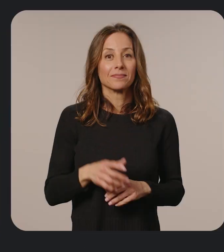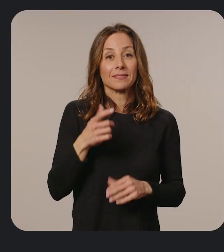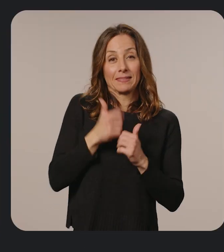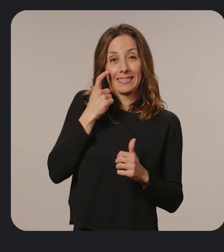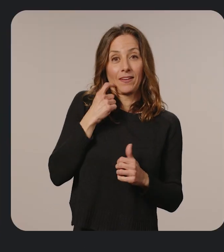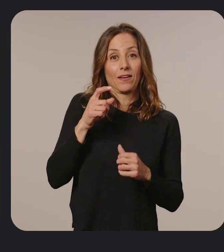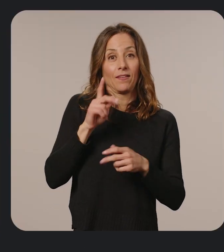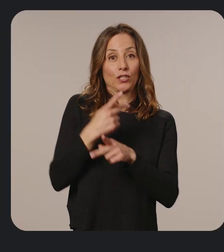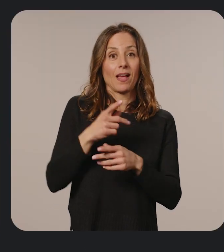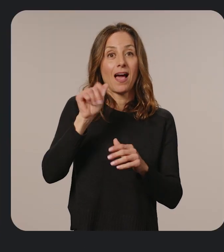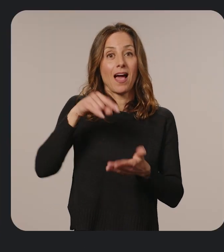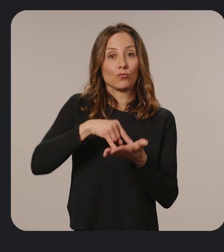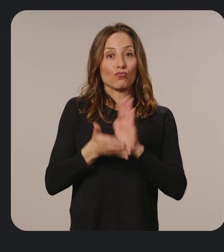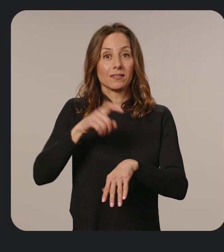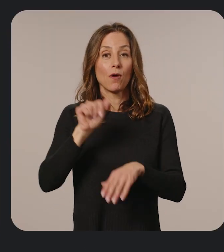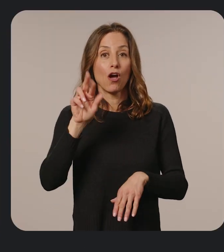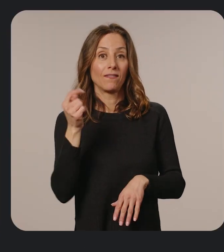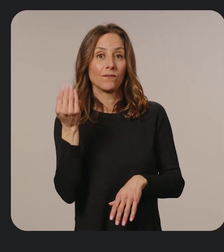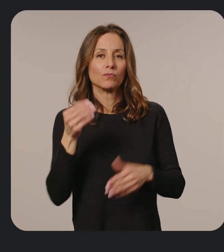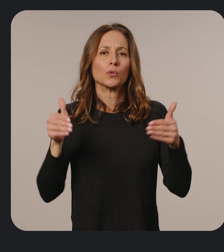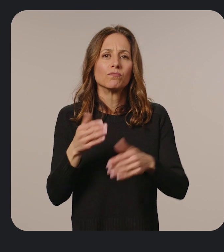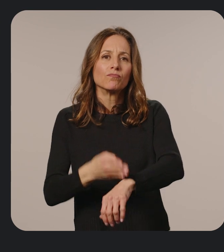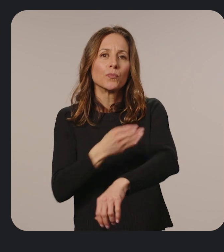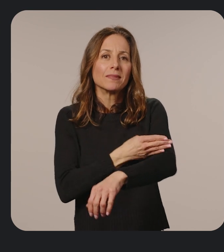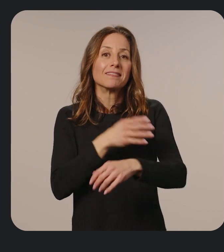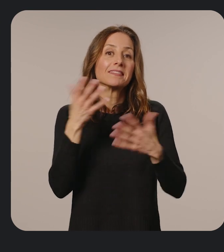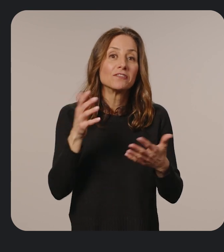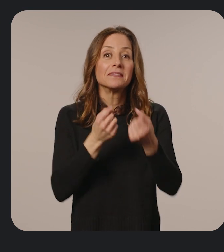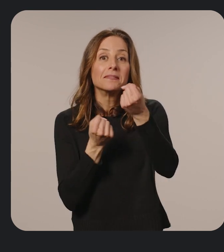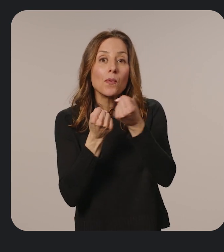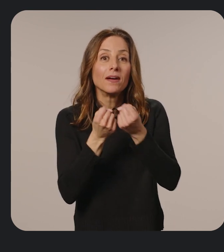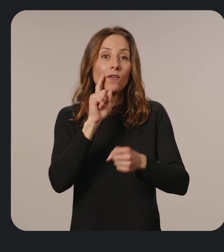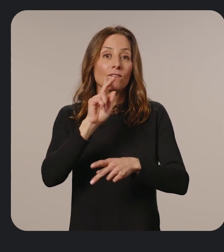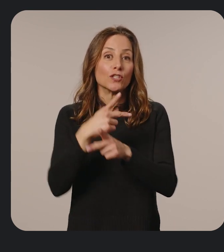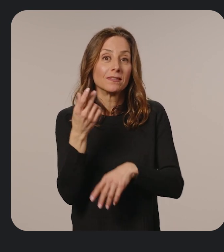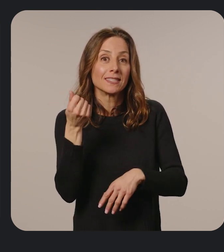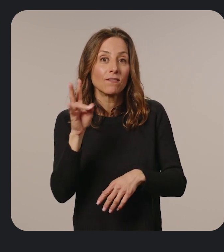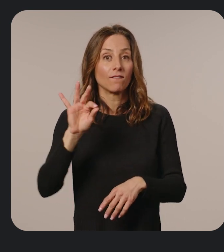The latest version of the Android Runtime, ART 14, introduces improvements such as support version 17